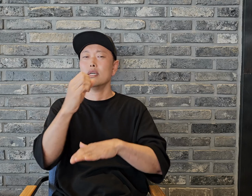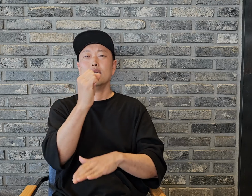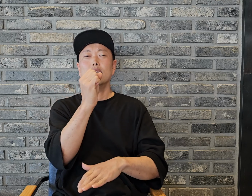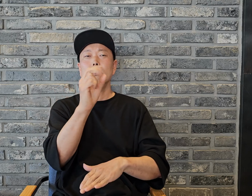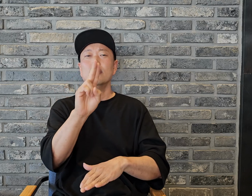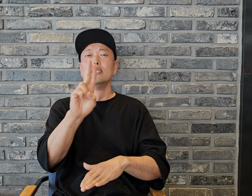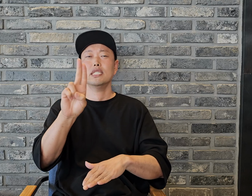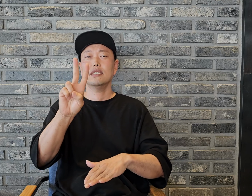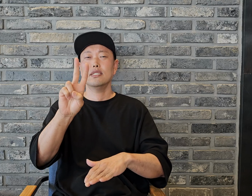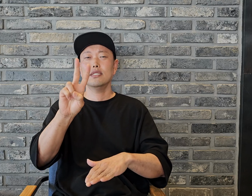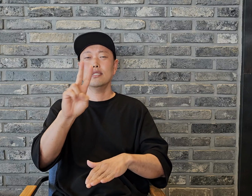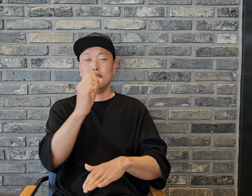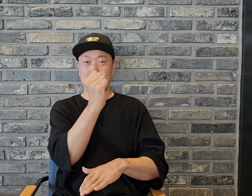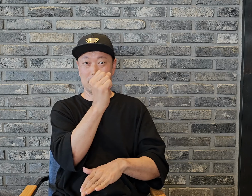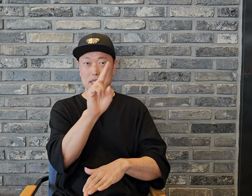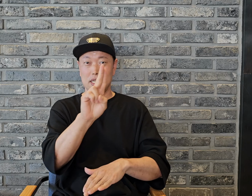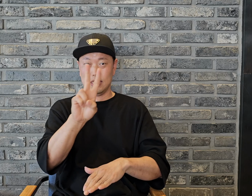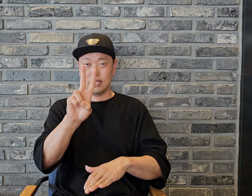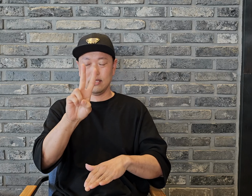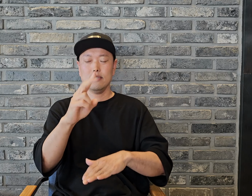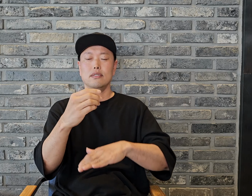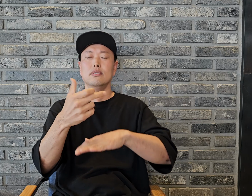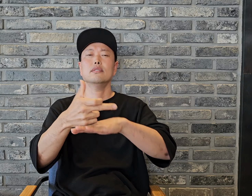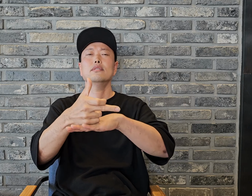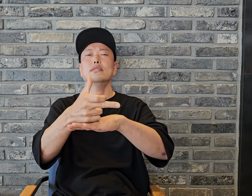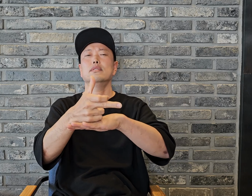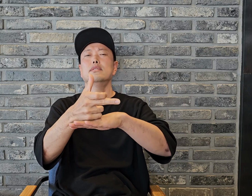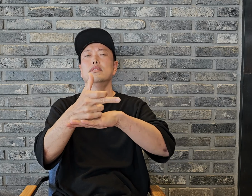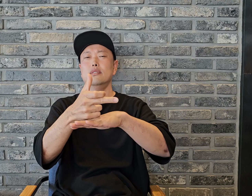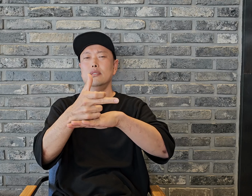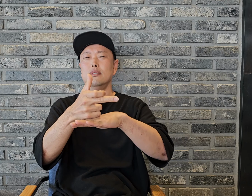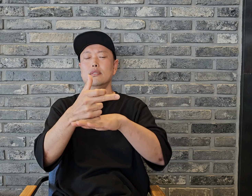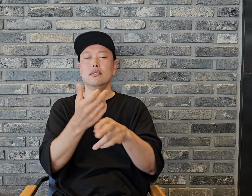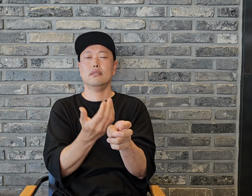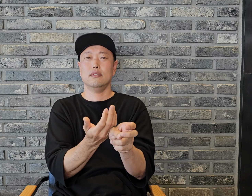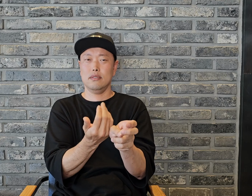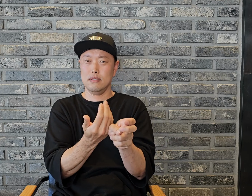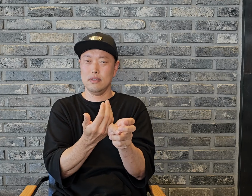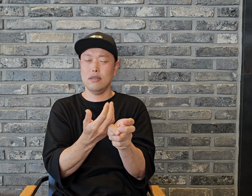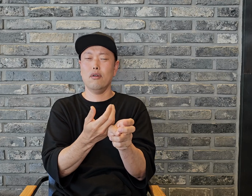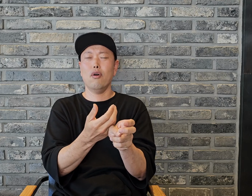SUVs are expressed this way. There are trucks,